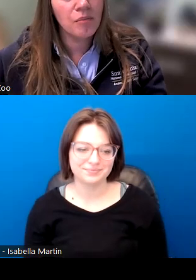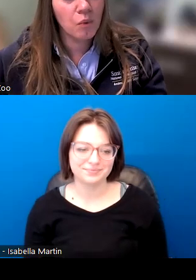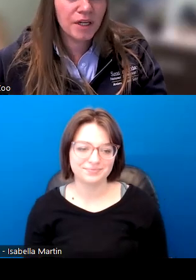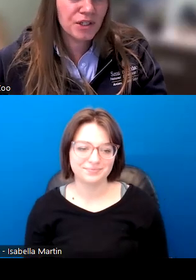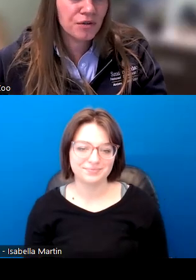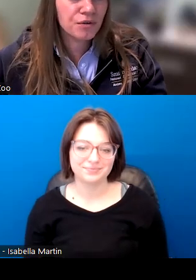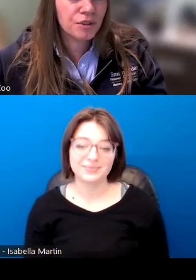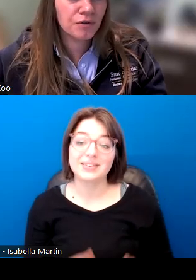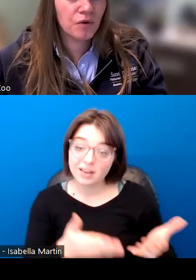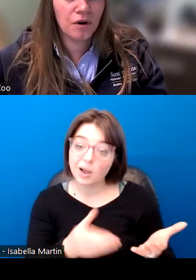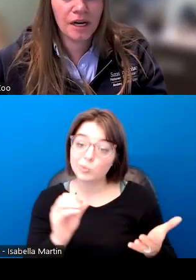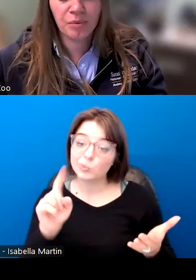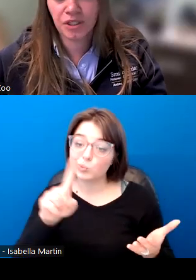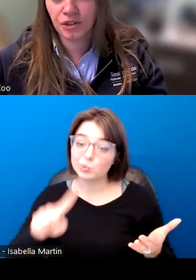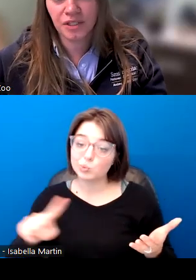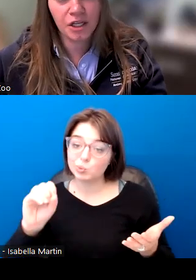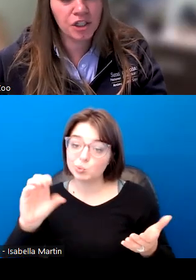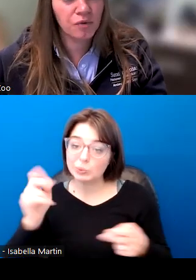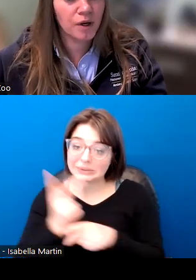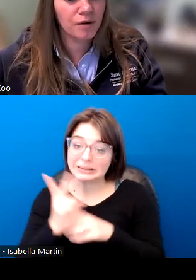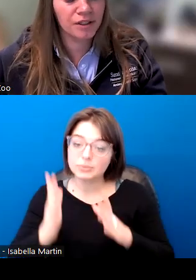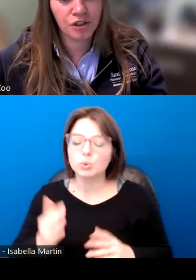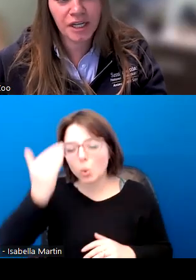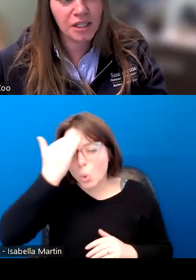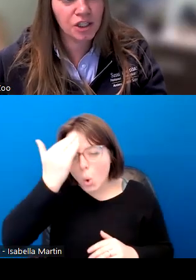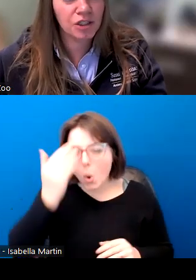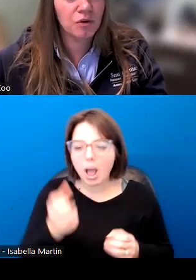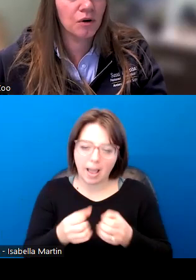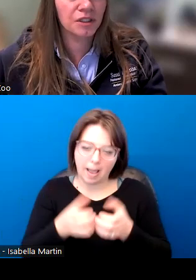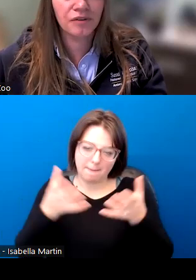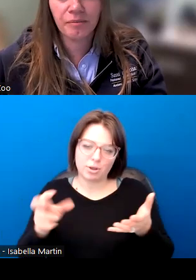but what is used for any particular session. Whether it's a training session or delivering